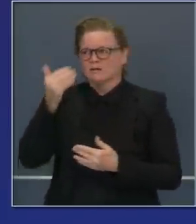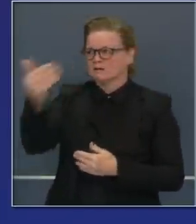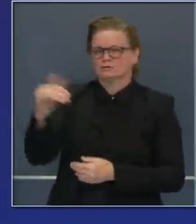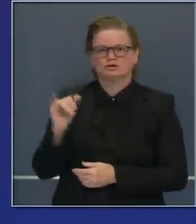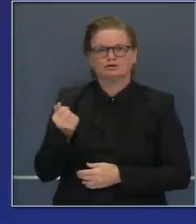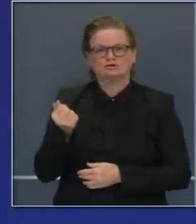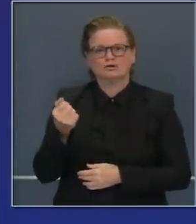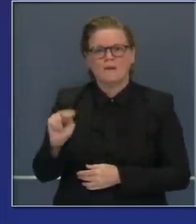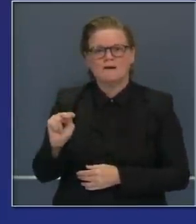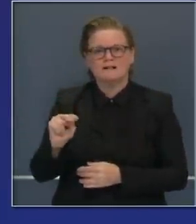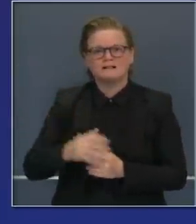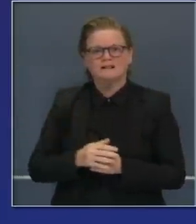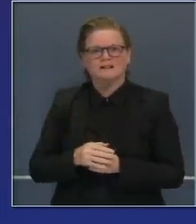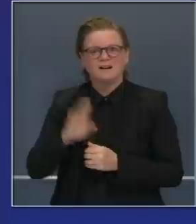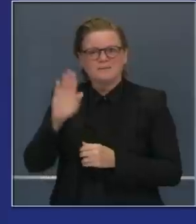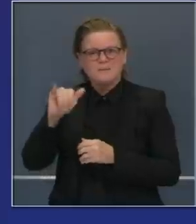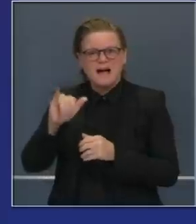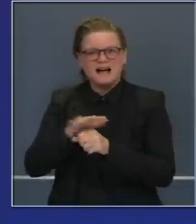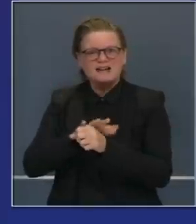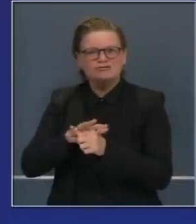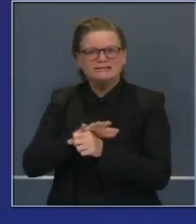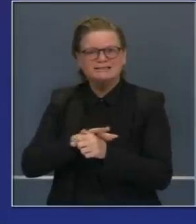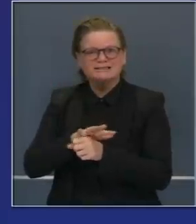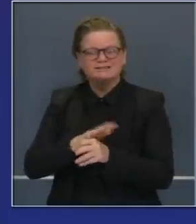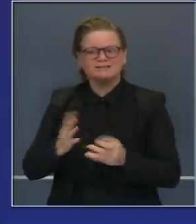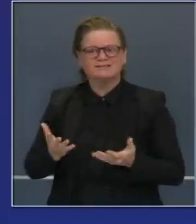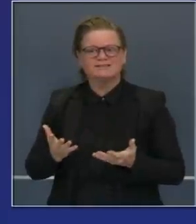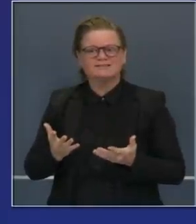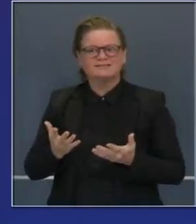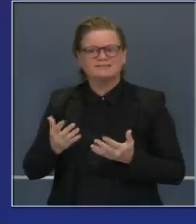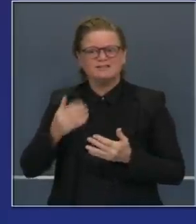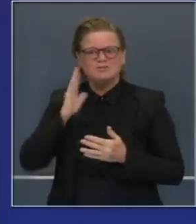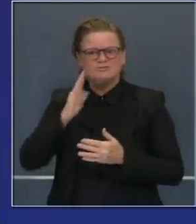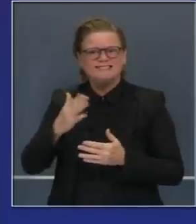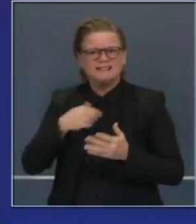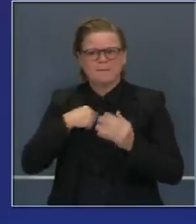IN THE BAY AREA. IT IS MORE ROBUST IN TERMS OF ITS CAPACITY BASED ON CURRENT